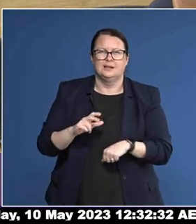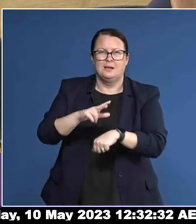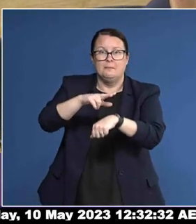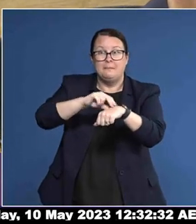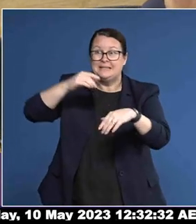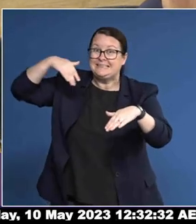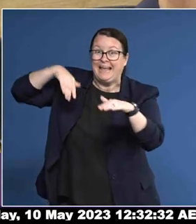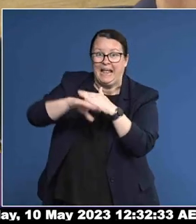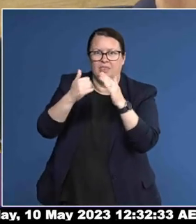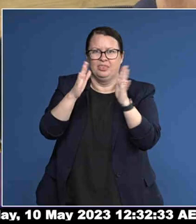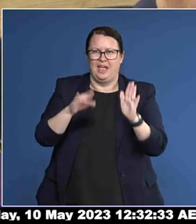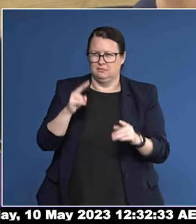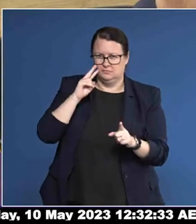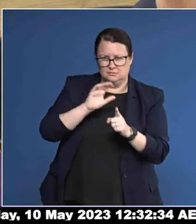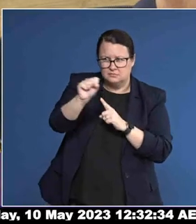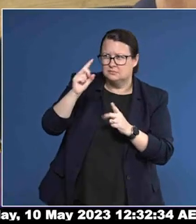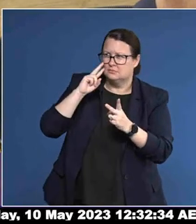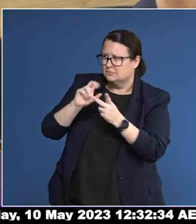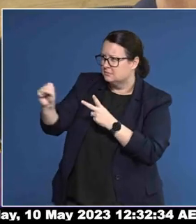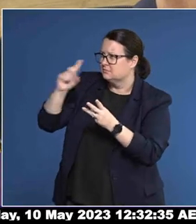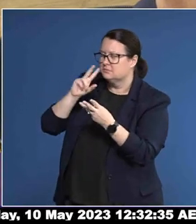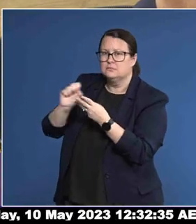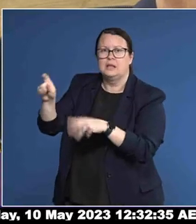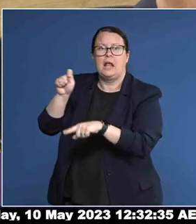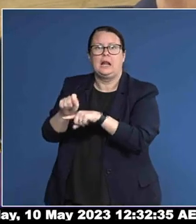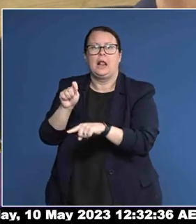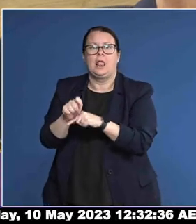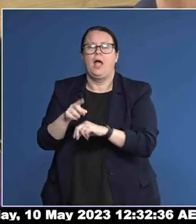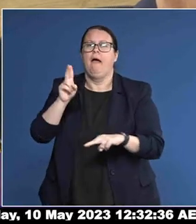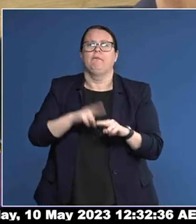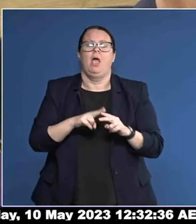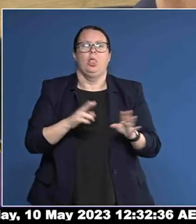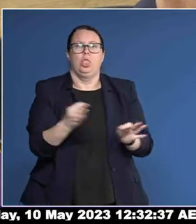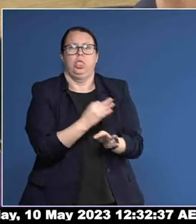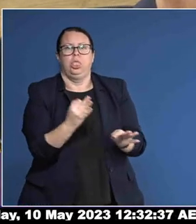and observing issues of neglect, he made excuses or changed his story.'